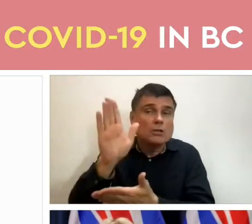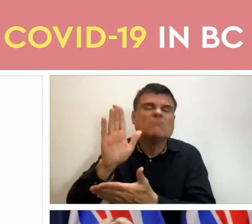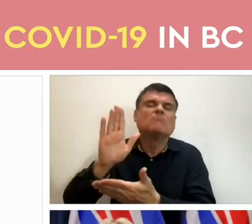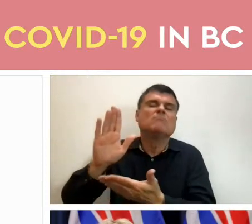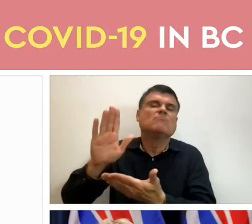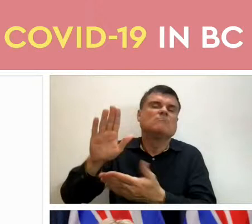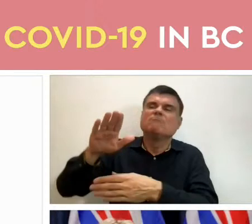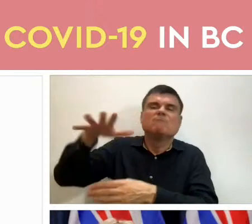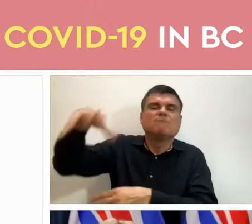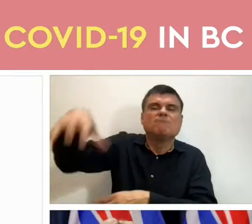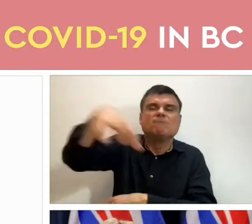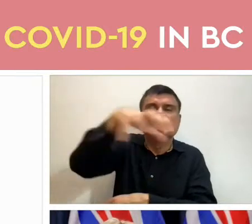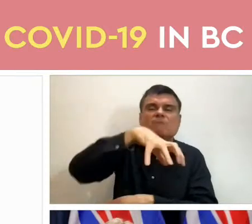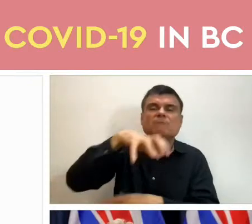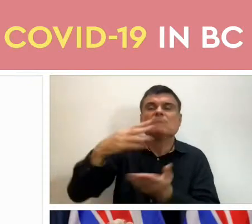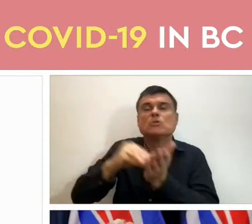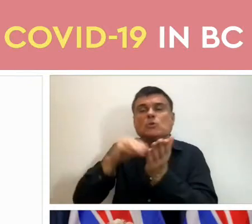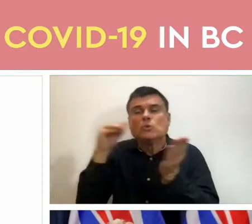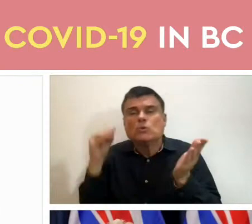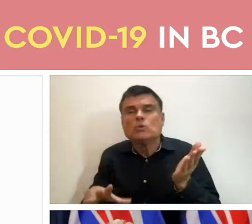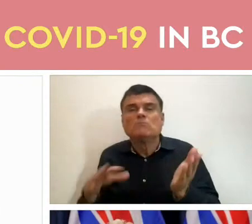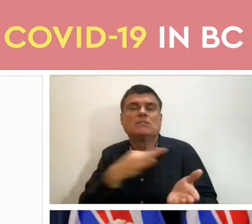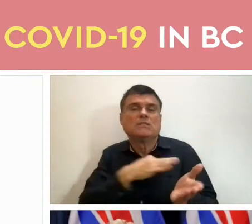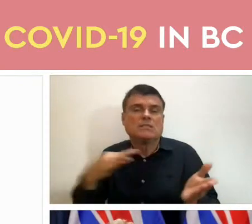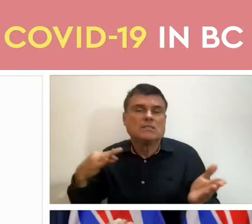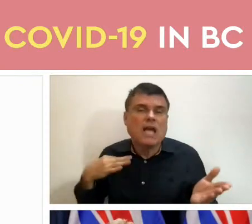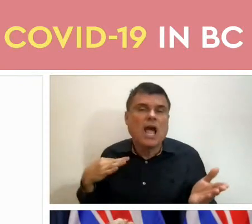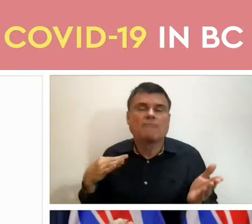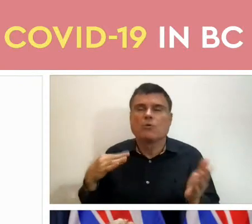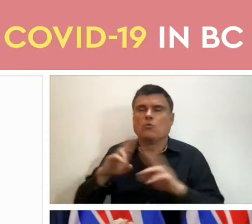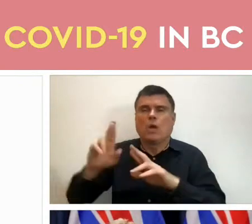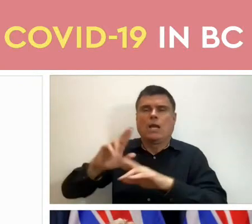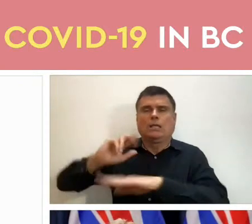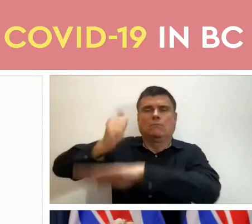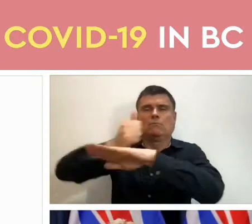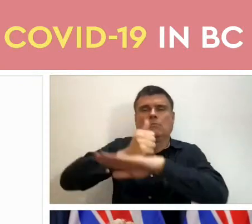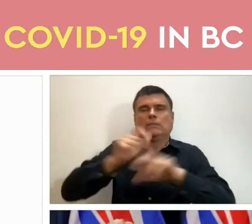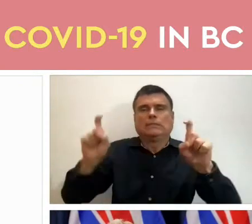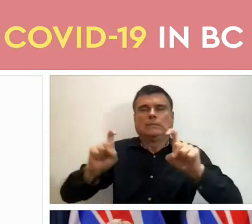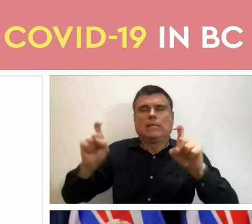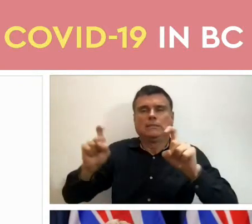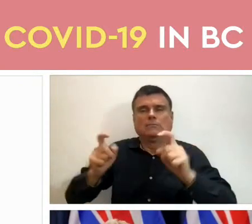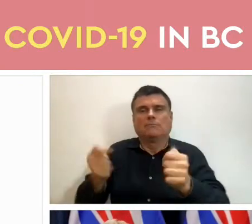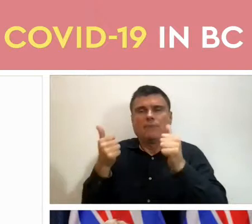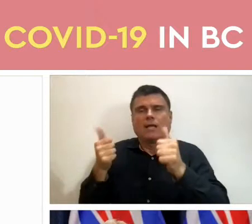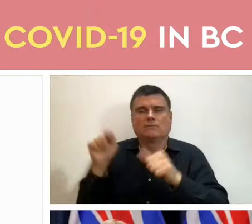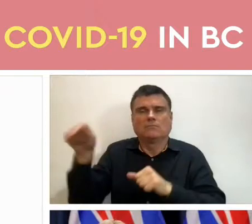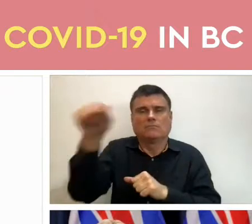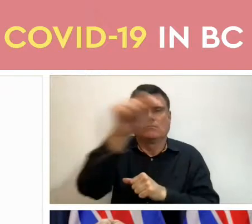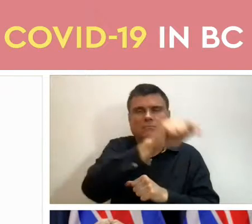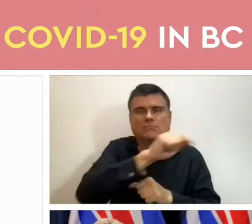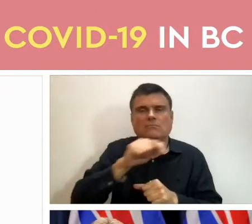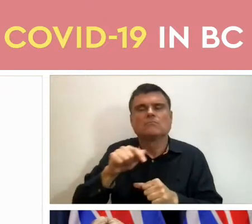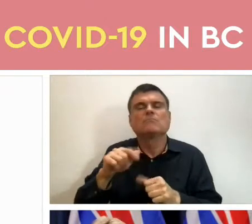residences and expanding the programs that we have had in those areas. Finally, expansion of